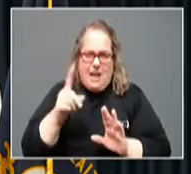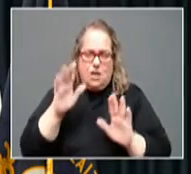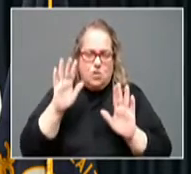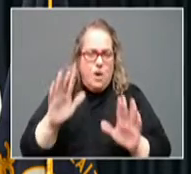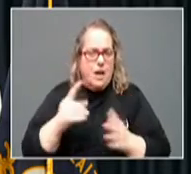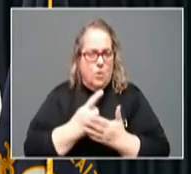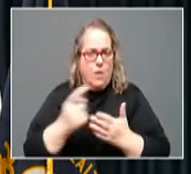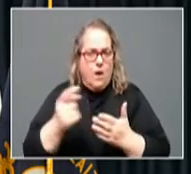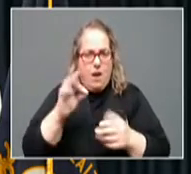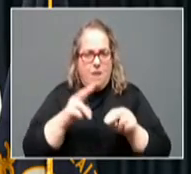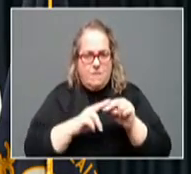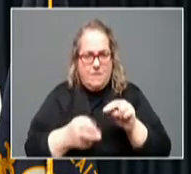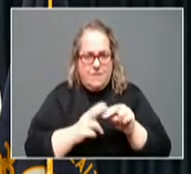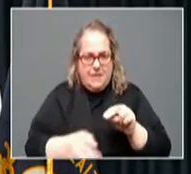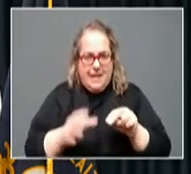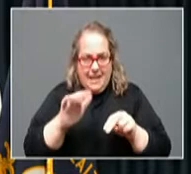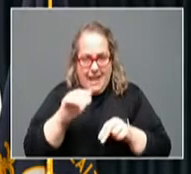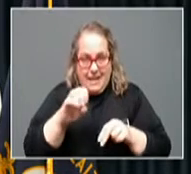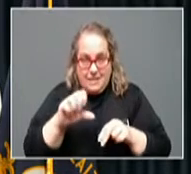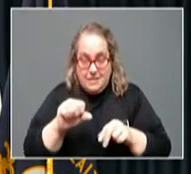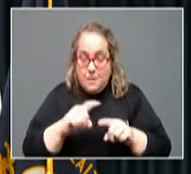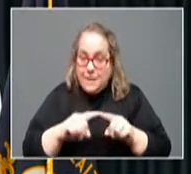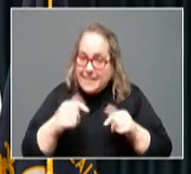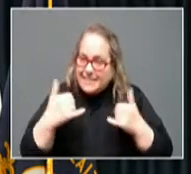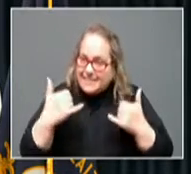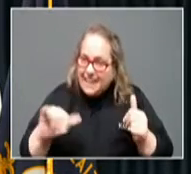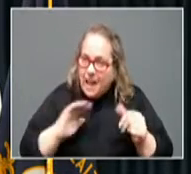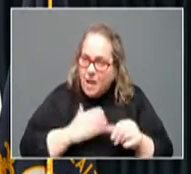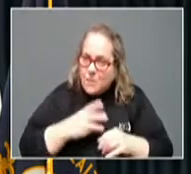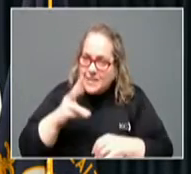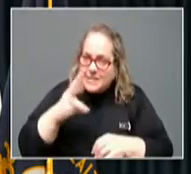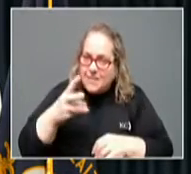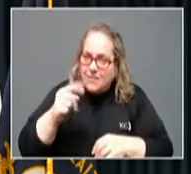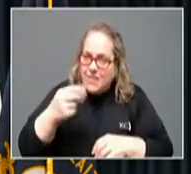sixth highest week ever. Our positivity rate continues to fall, but it's still